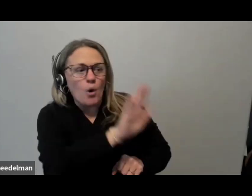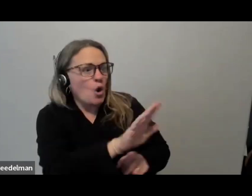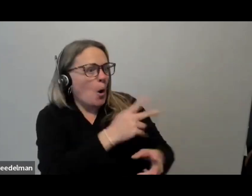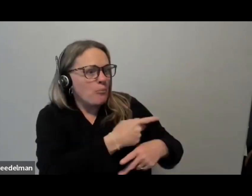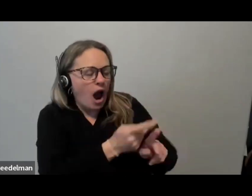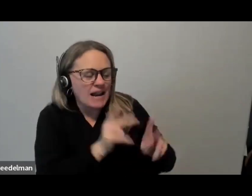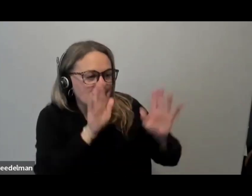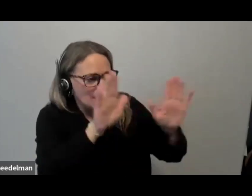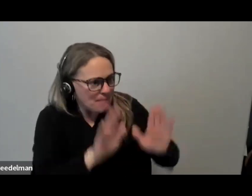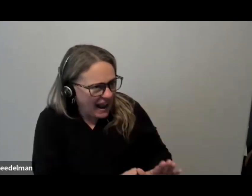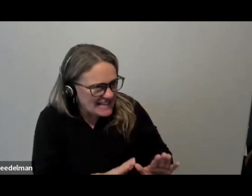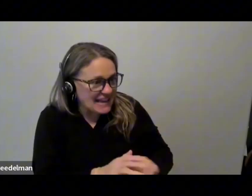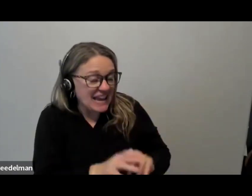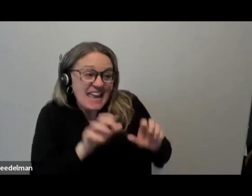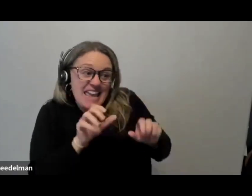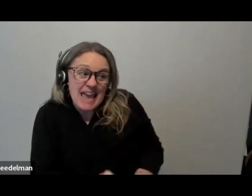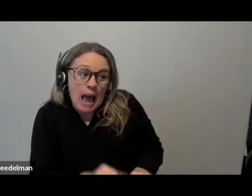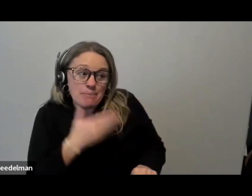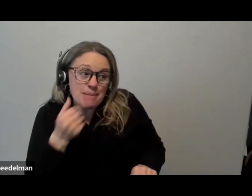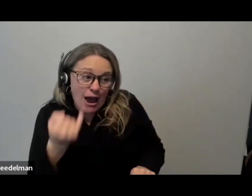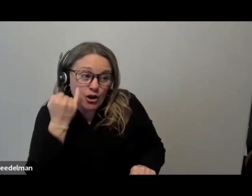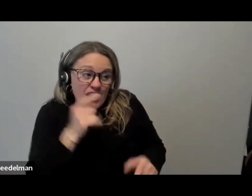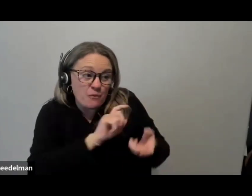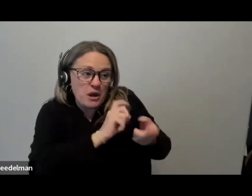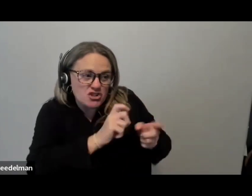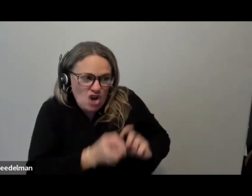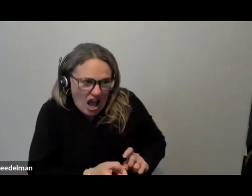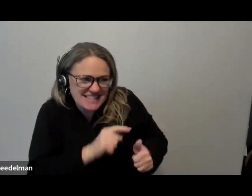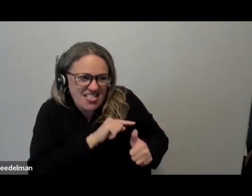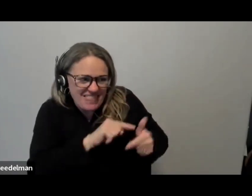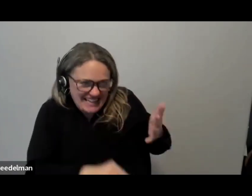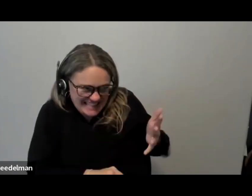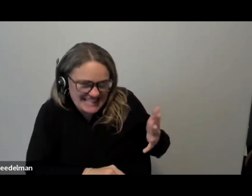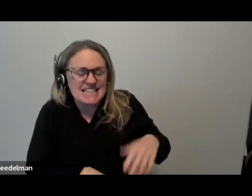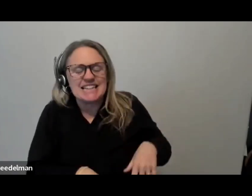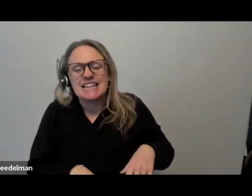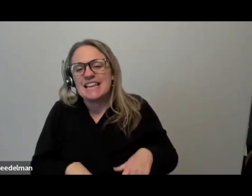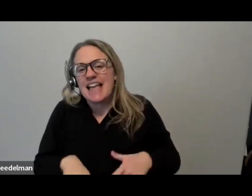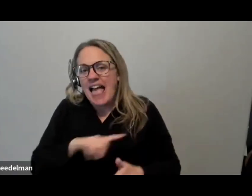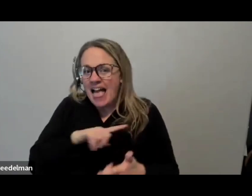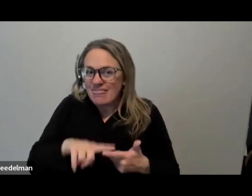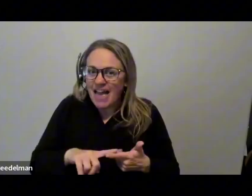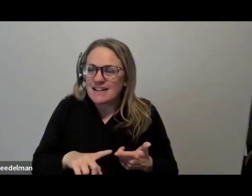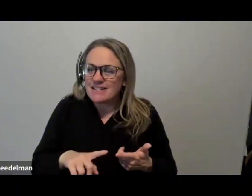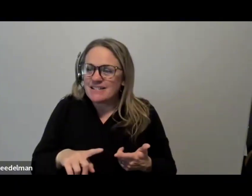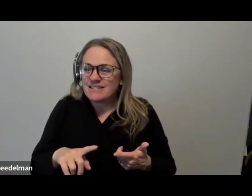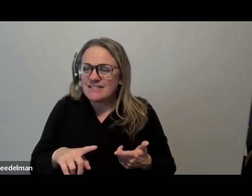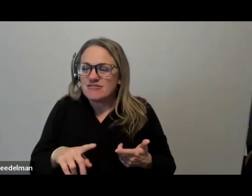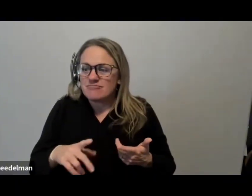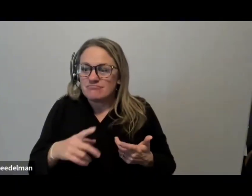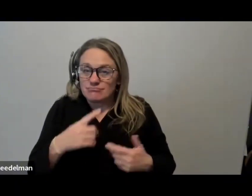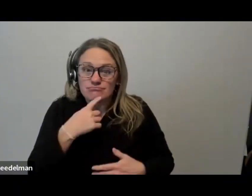And then really making sure that we stay zoomed out to say, I've asked you to go fix 30 different issues